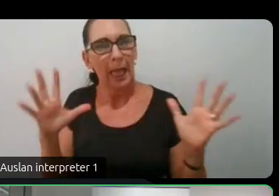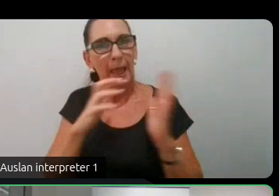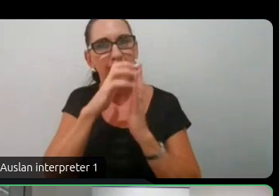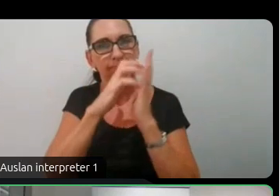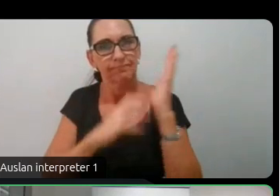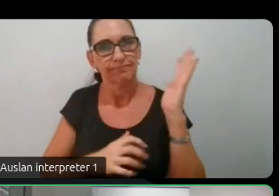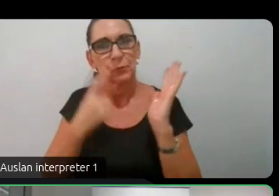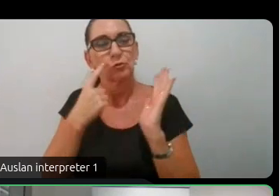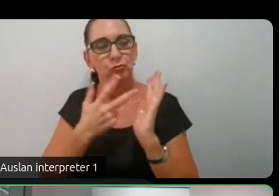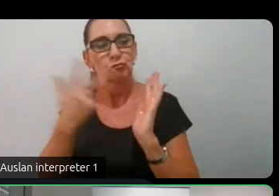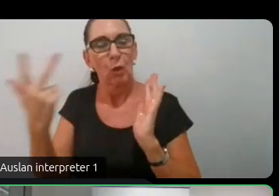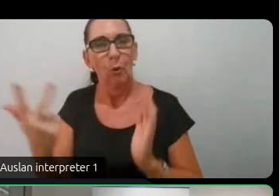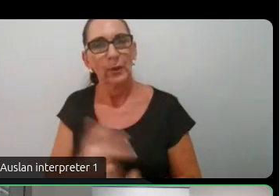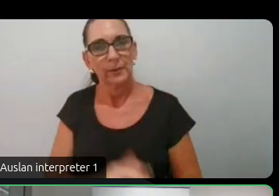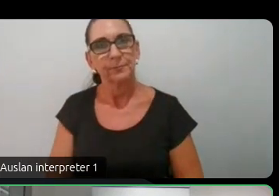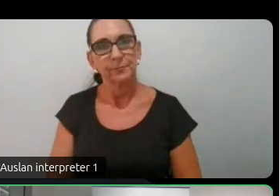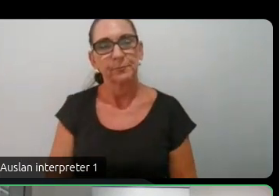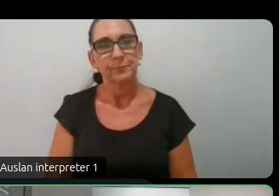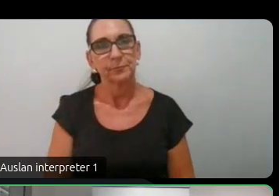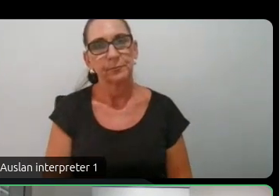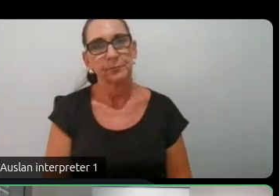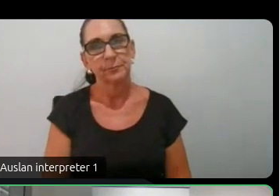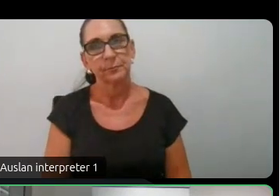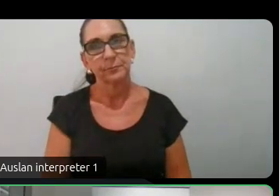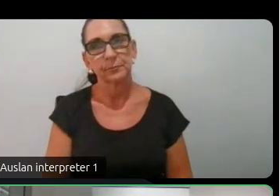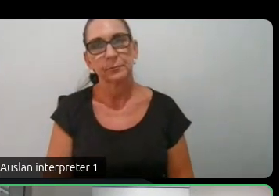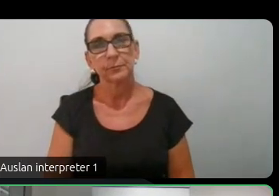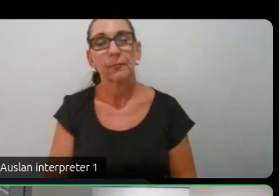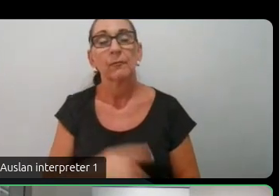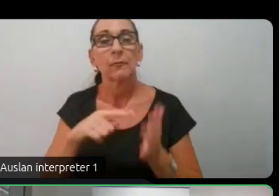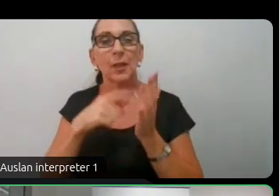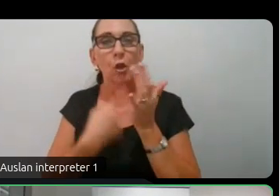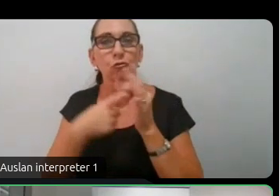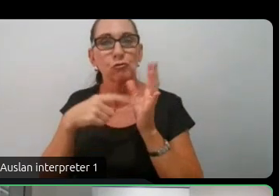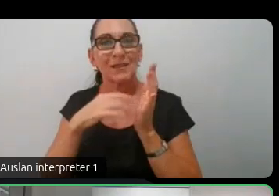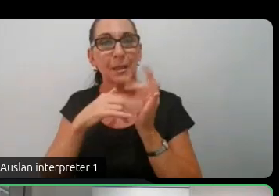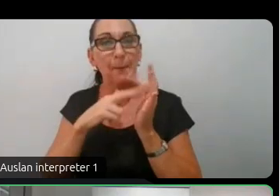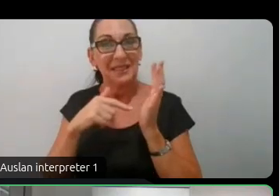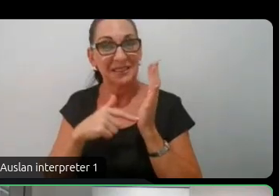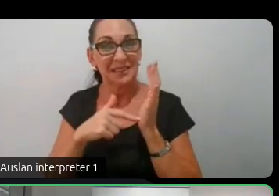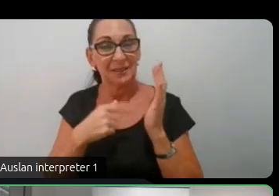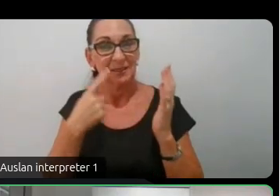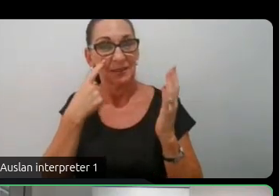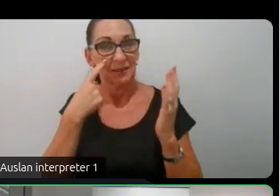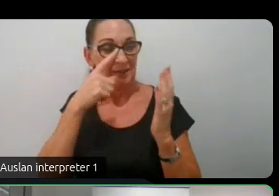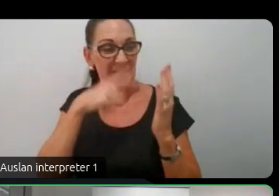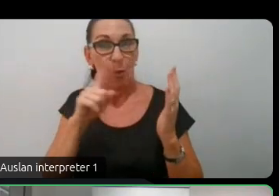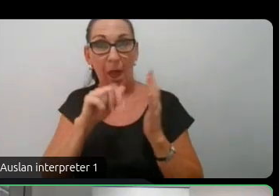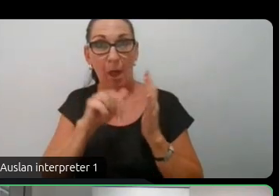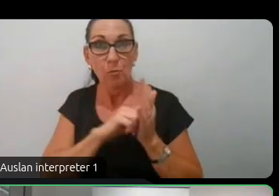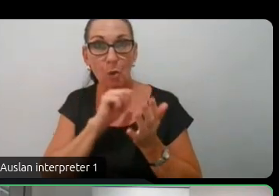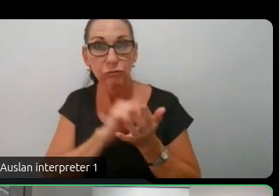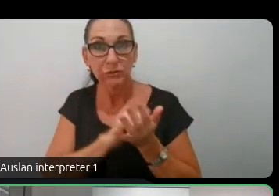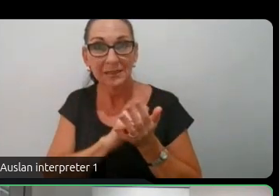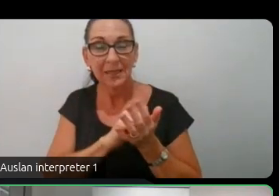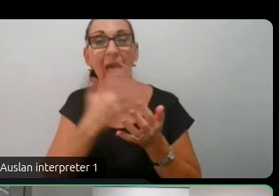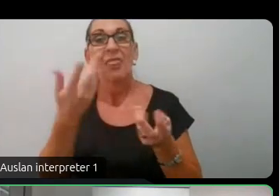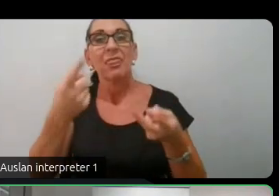in in the evidence um of those treatments that are appropriate. The next question is